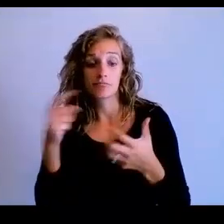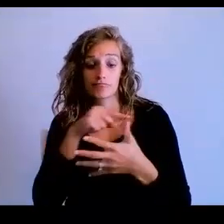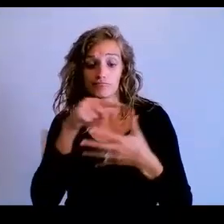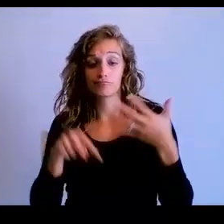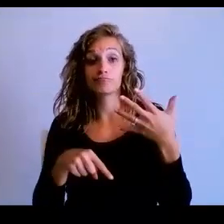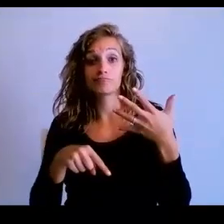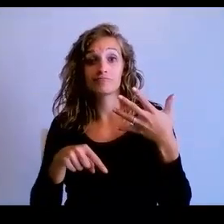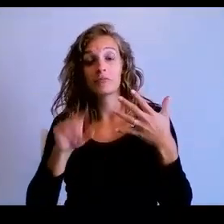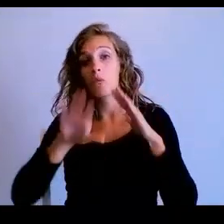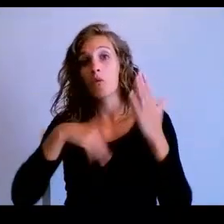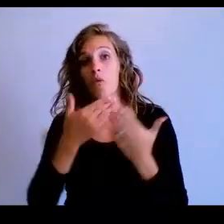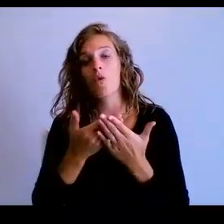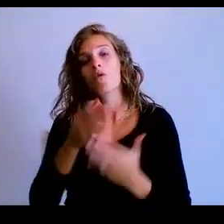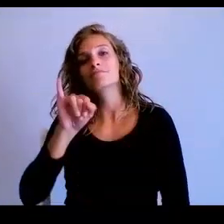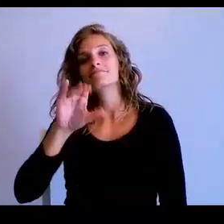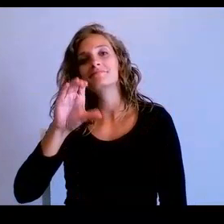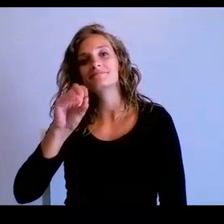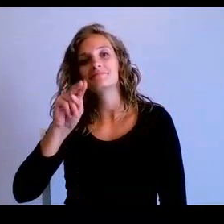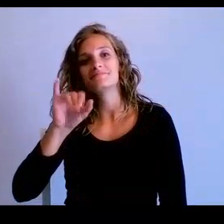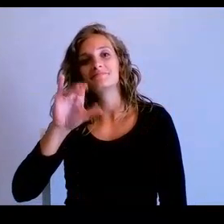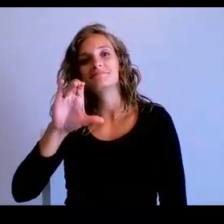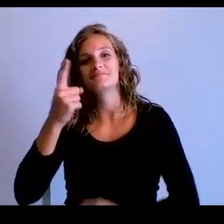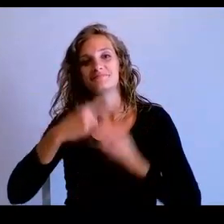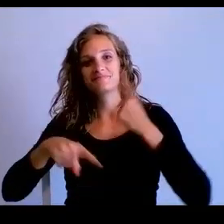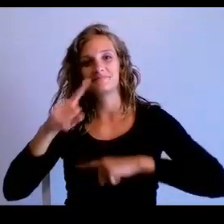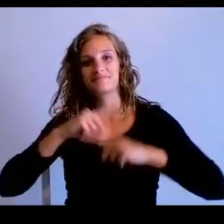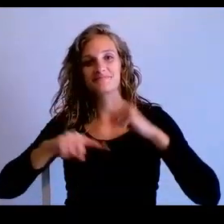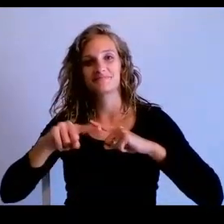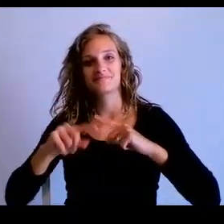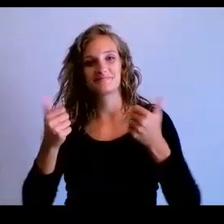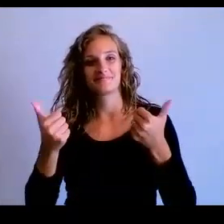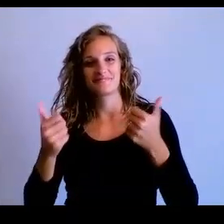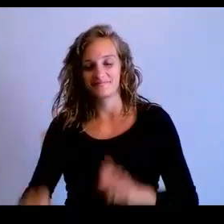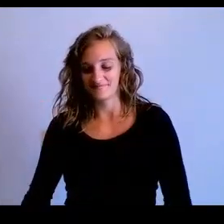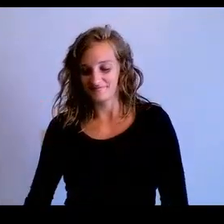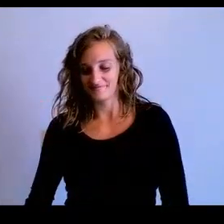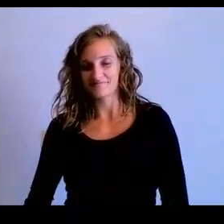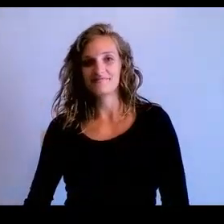a car so all of these are examples of iconic signs